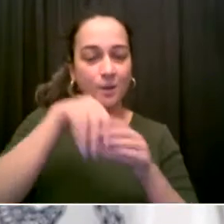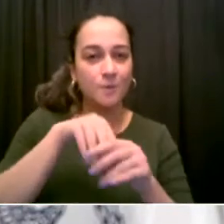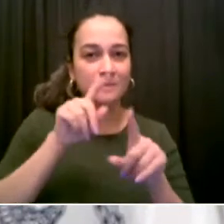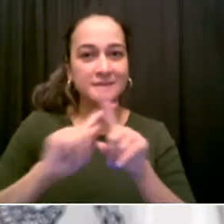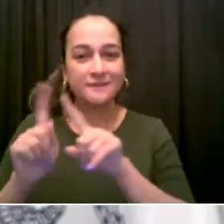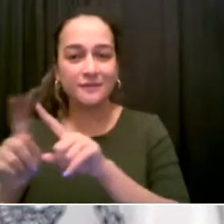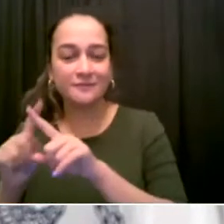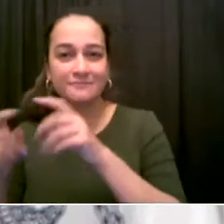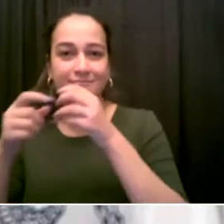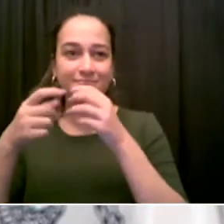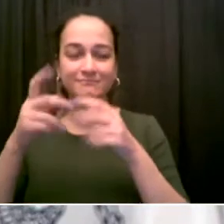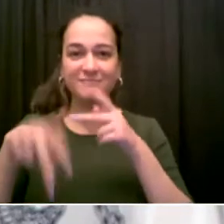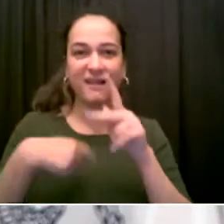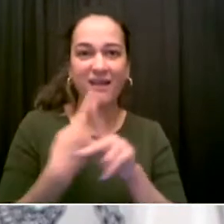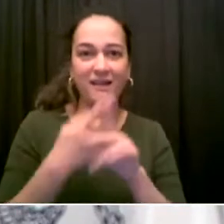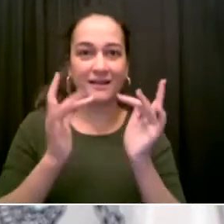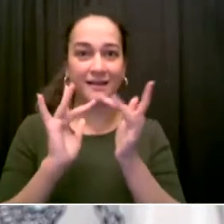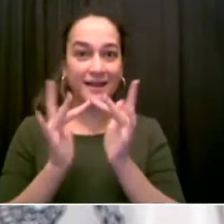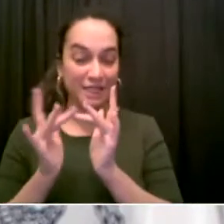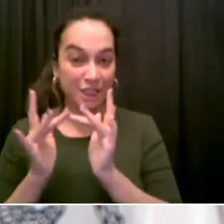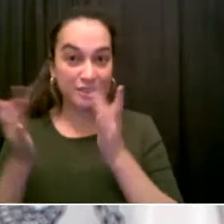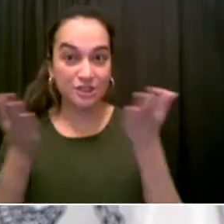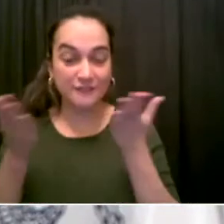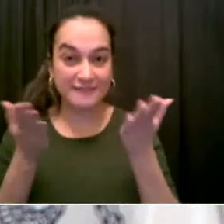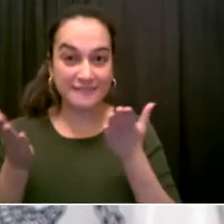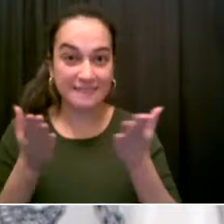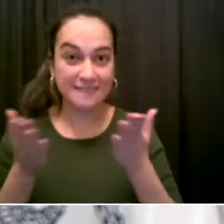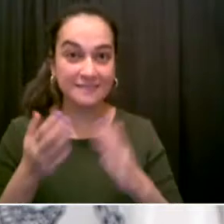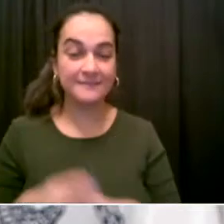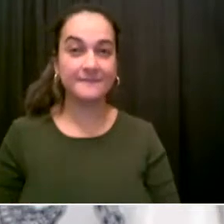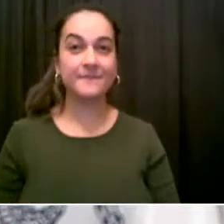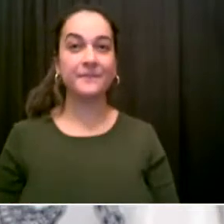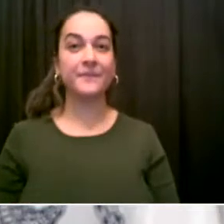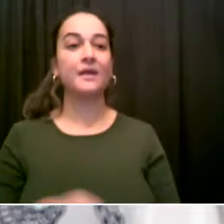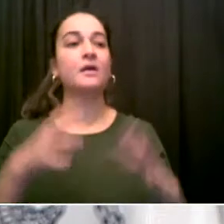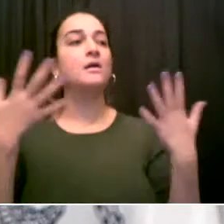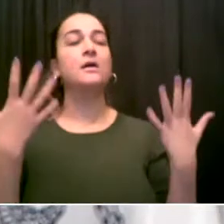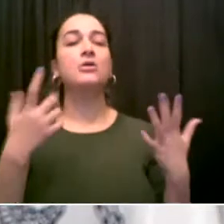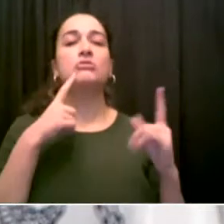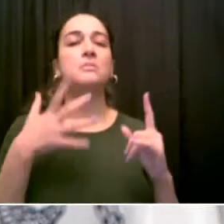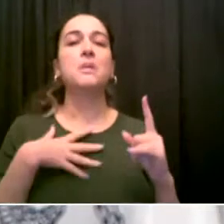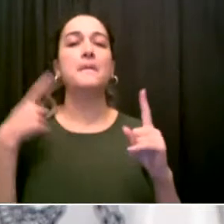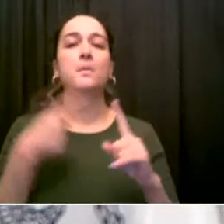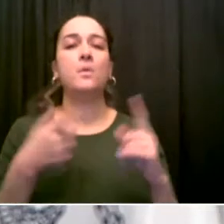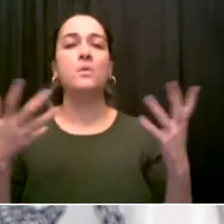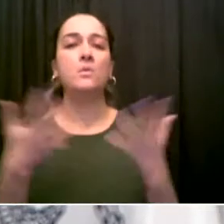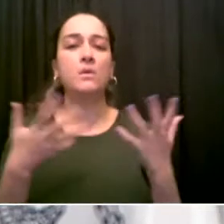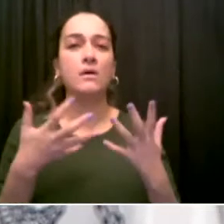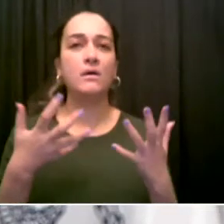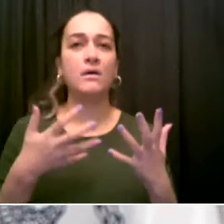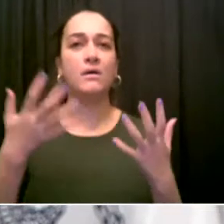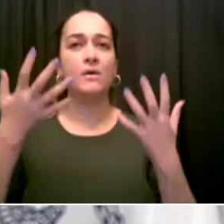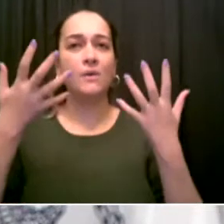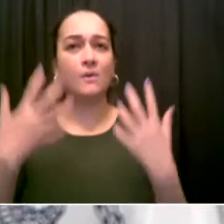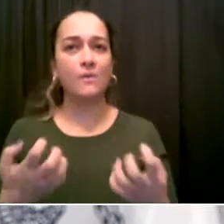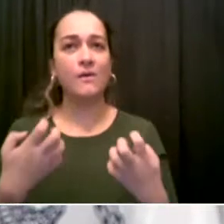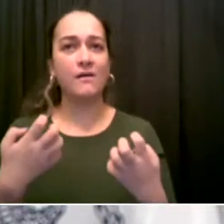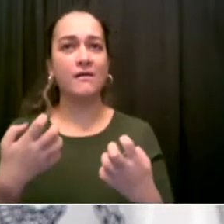NETWORK. IF YOU CAN SWALLOW THAT